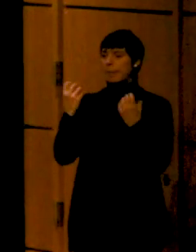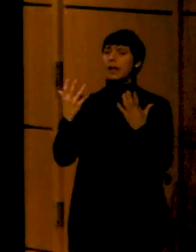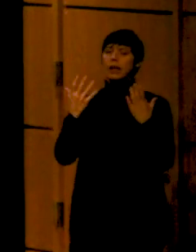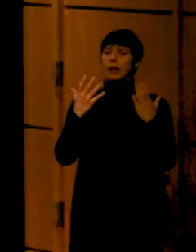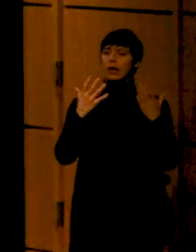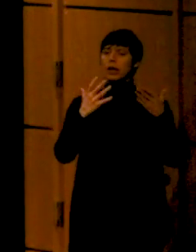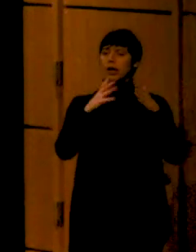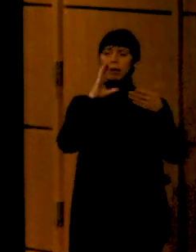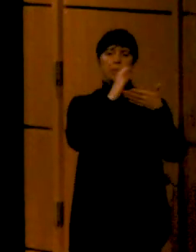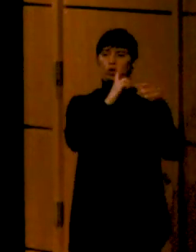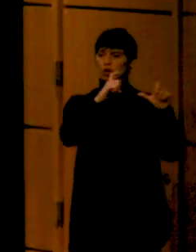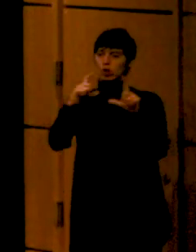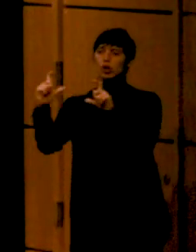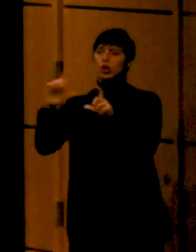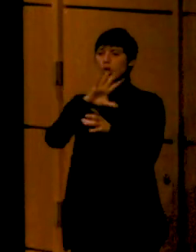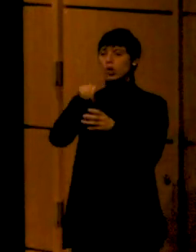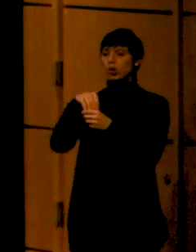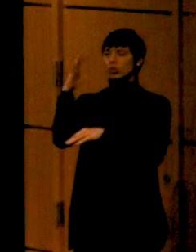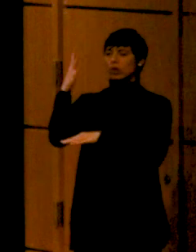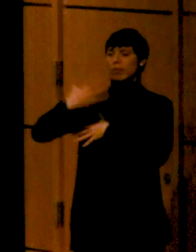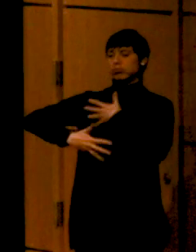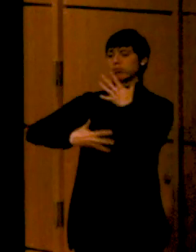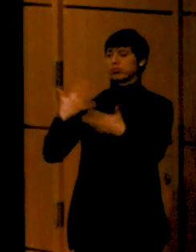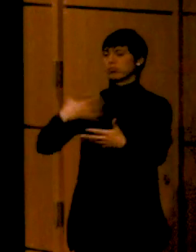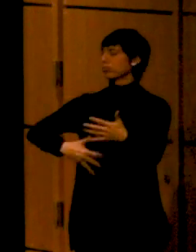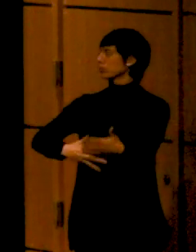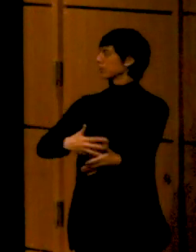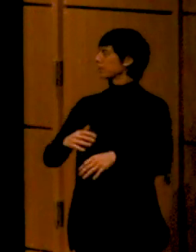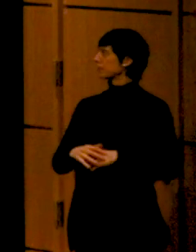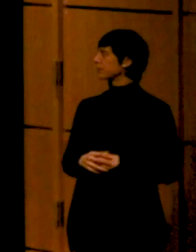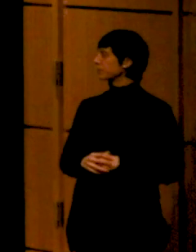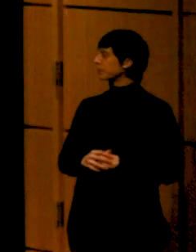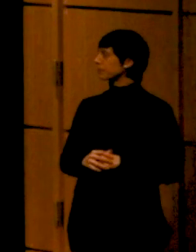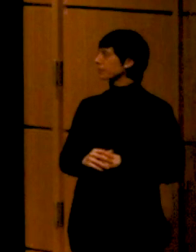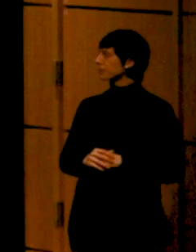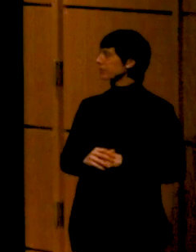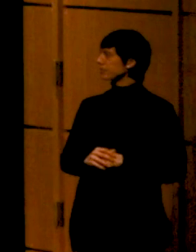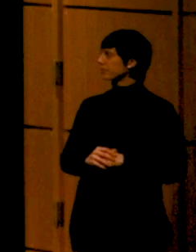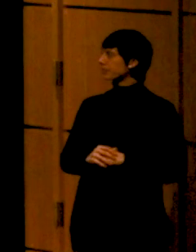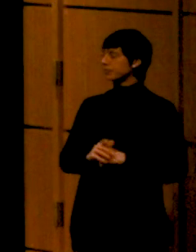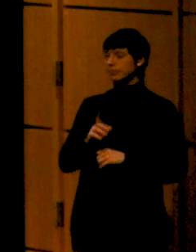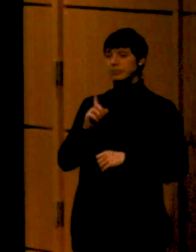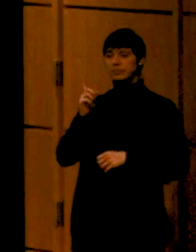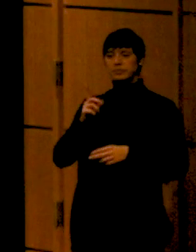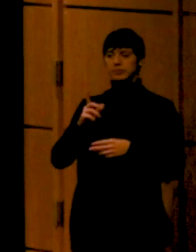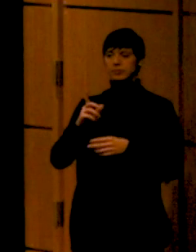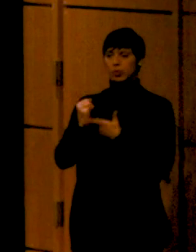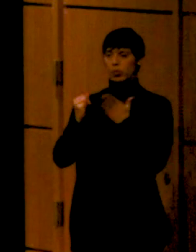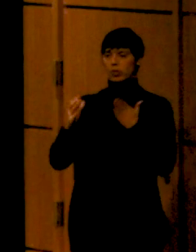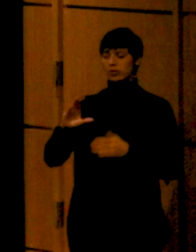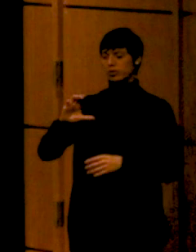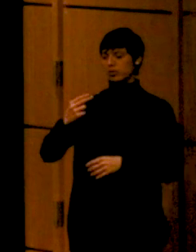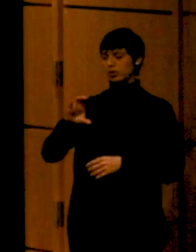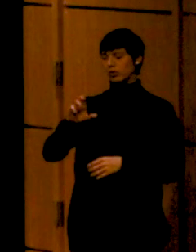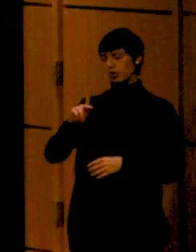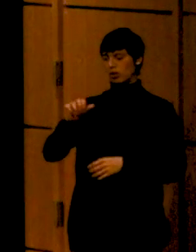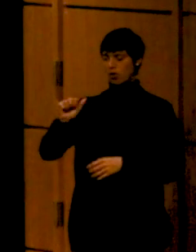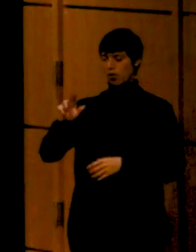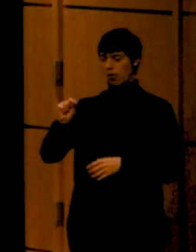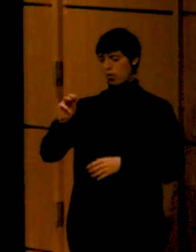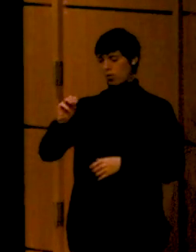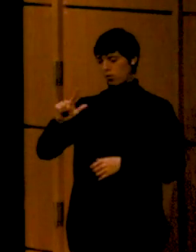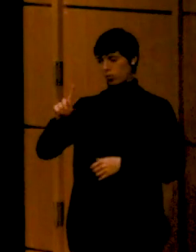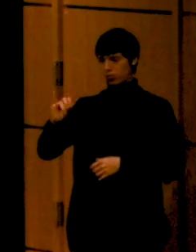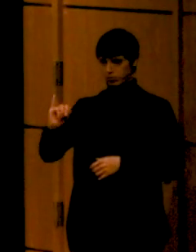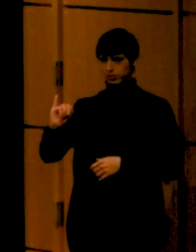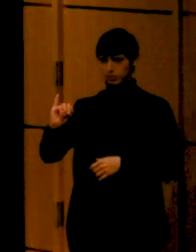And it centers on this work from our collection by Charles Arnoldi.